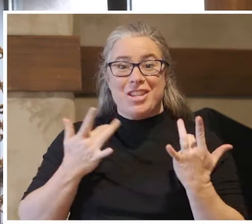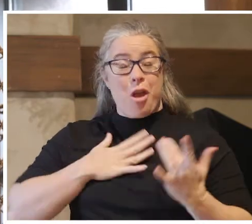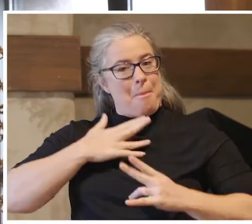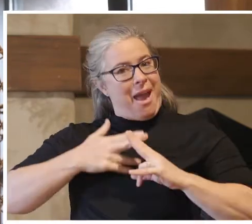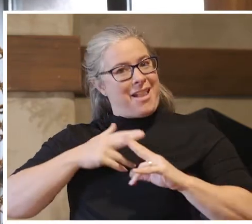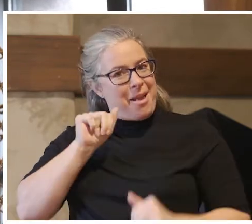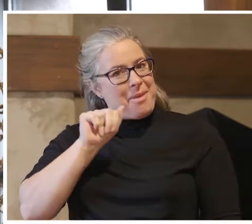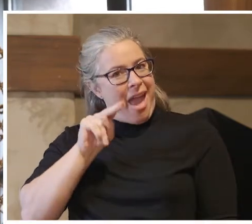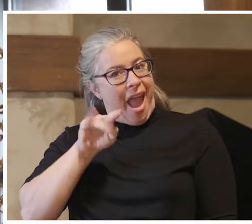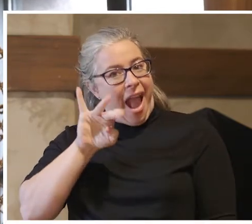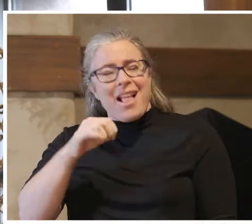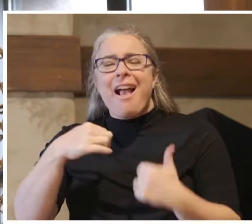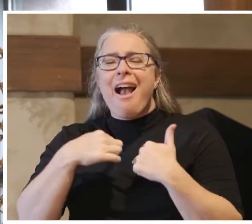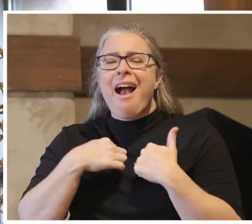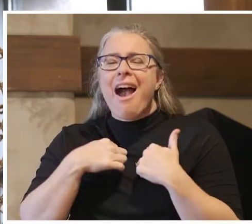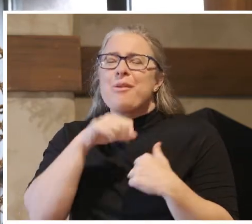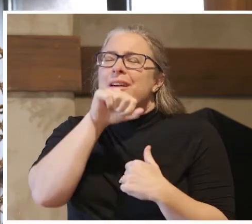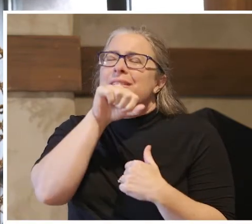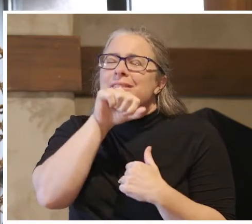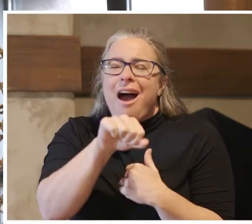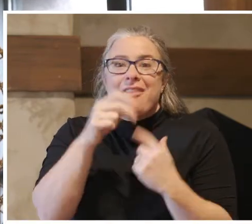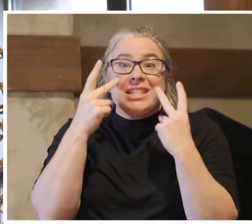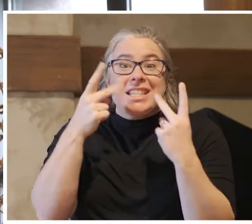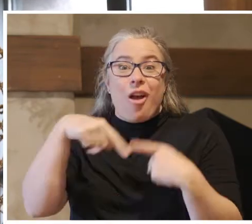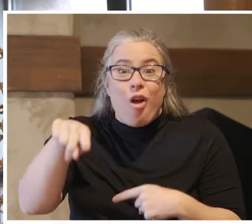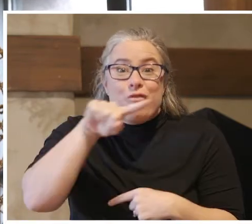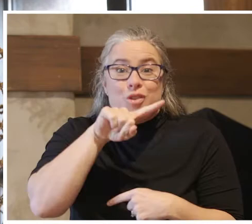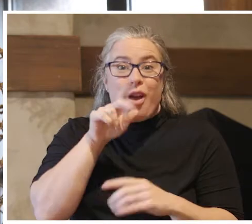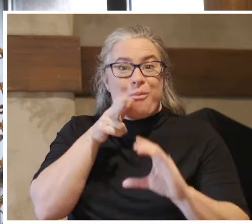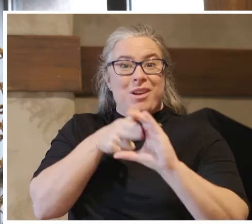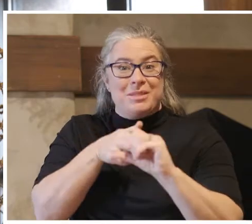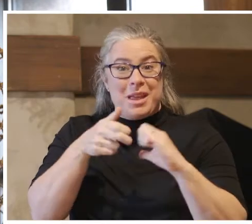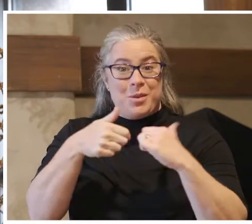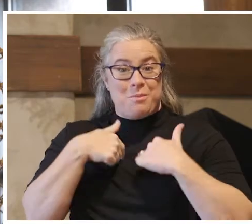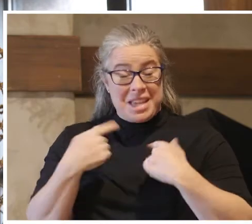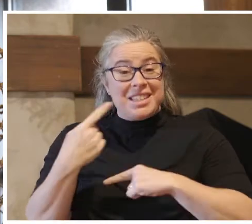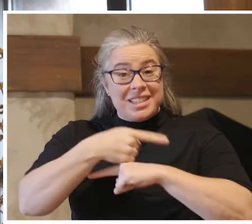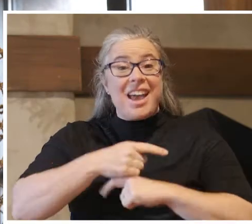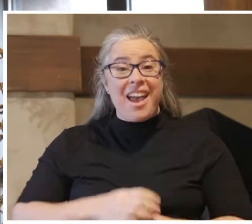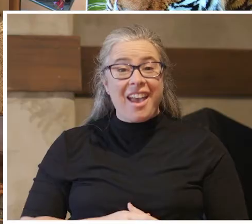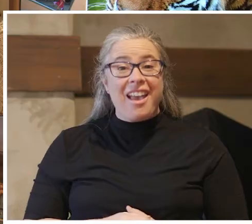My name is Annie and I would love to see all you guys participate with me today.